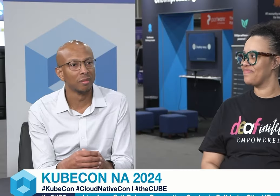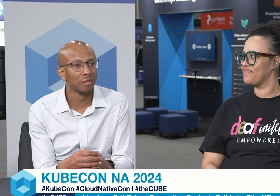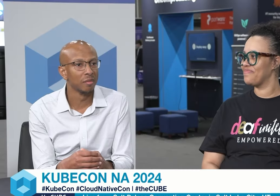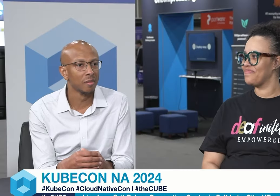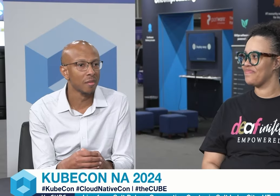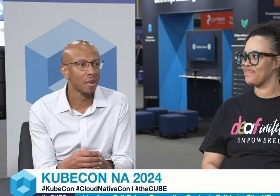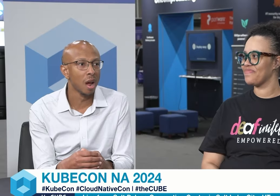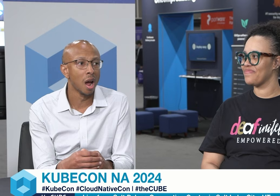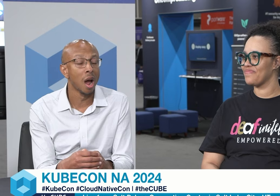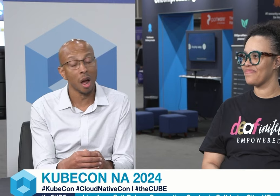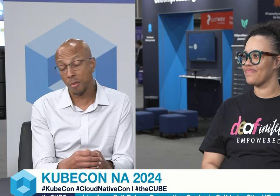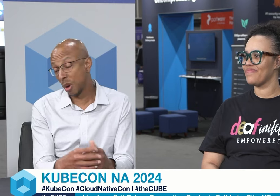Travis, I'll let you start.